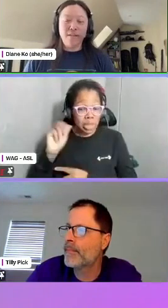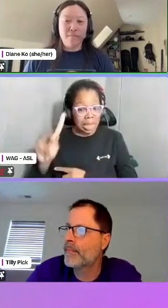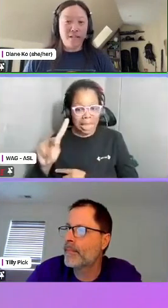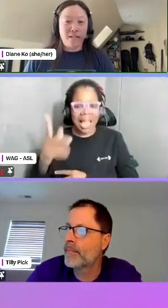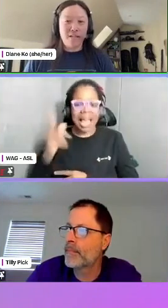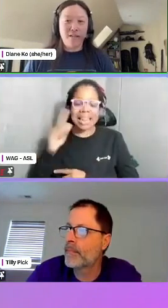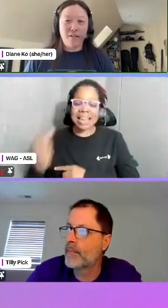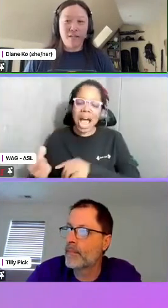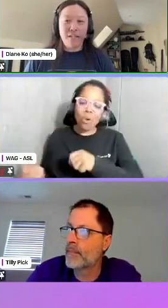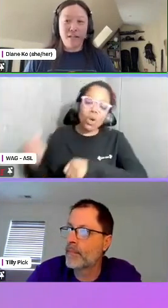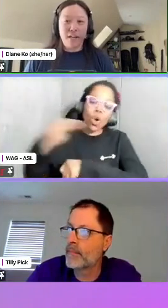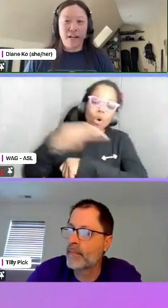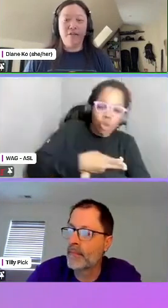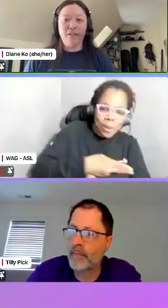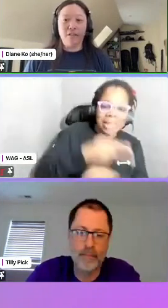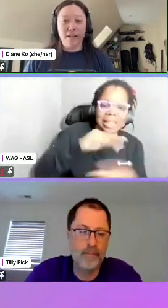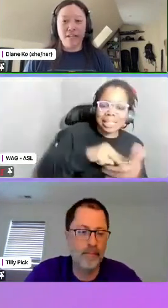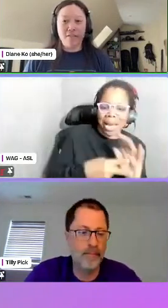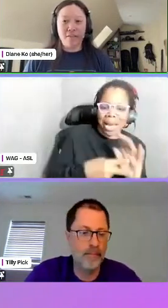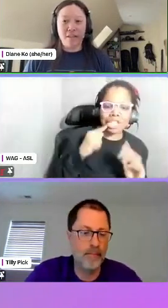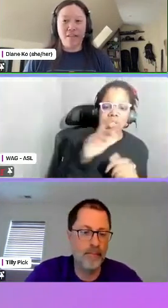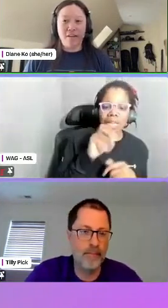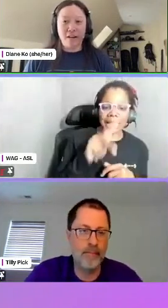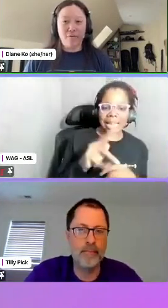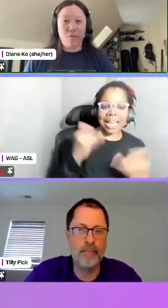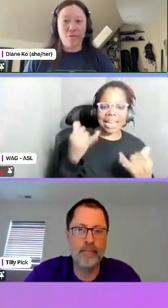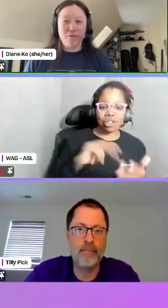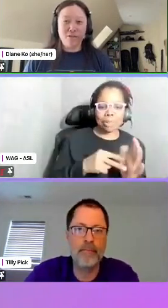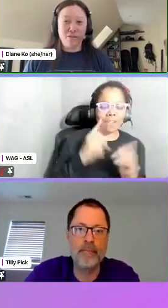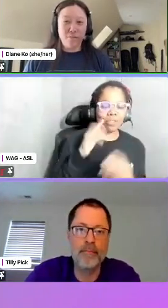single time you test it that can be something that you can